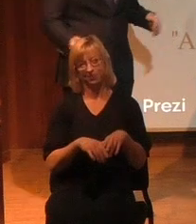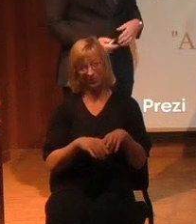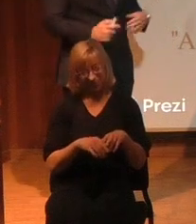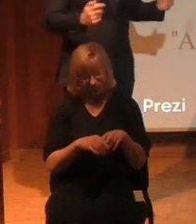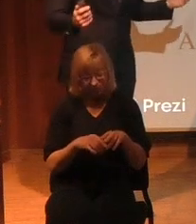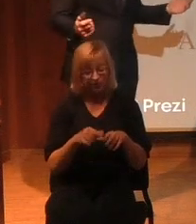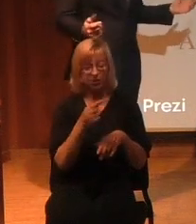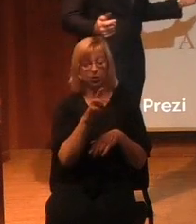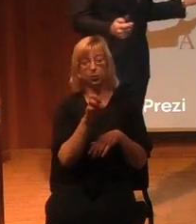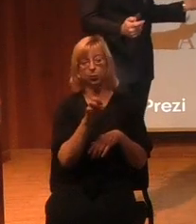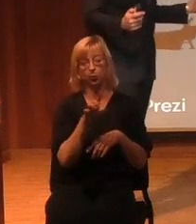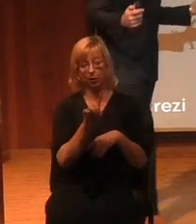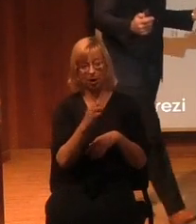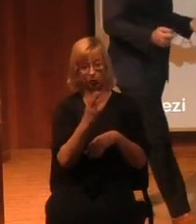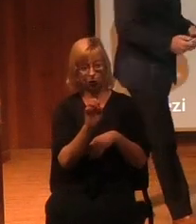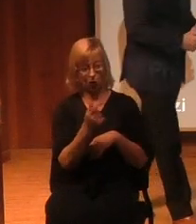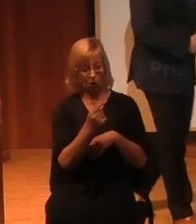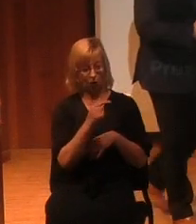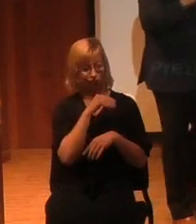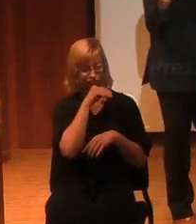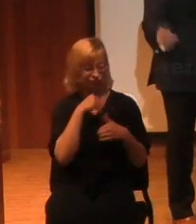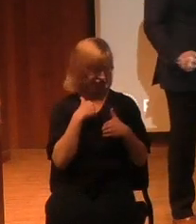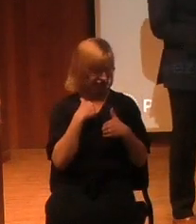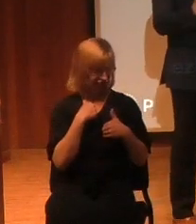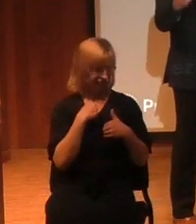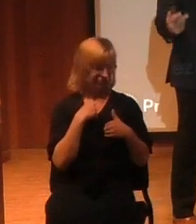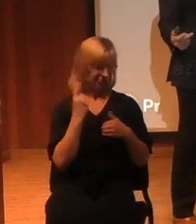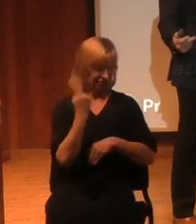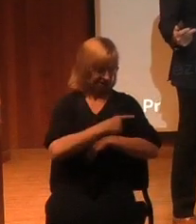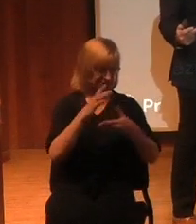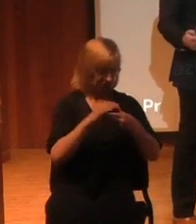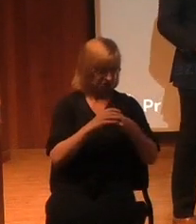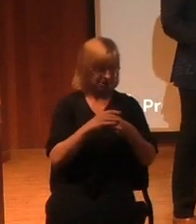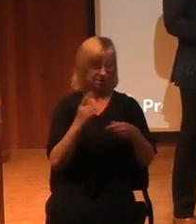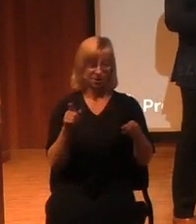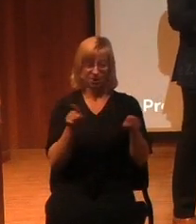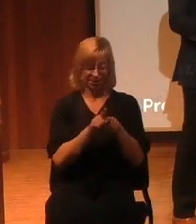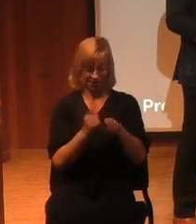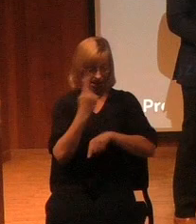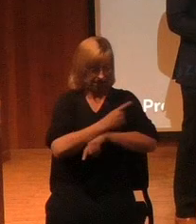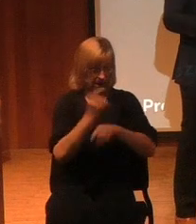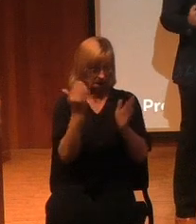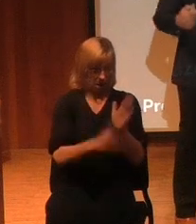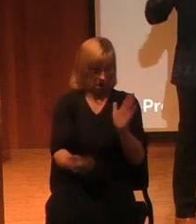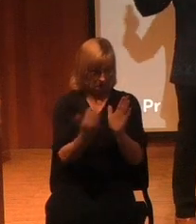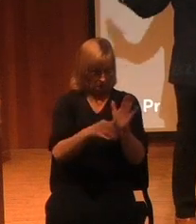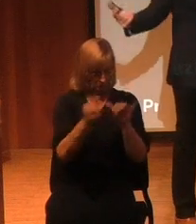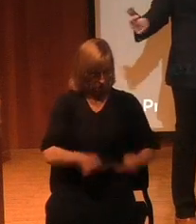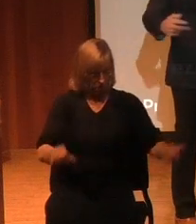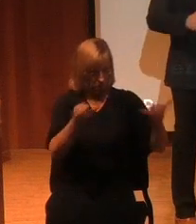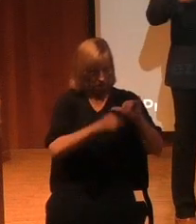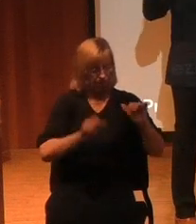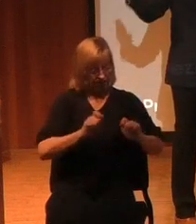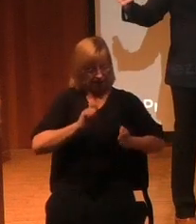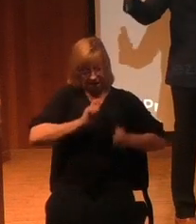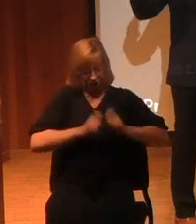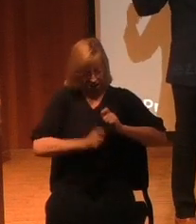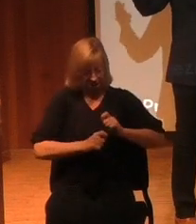wherein the main character Harry August lives his same life over and over again, but can change things because when he dies, doesn't matter where he dies